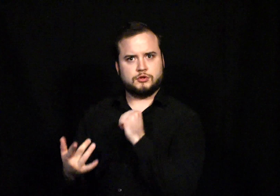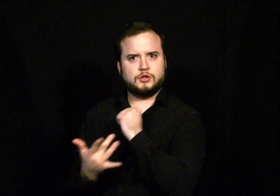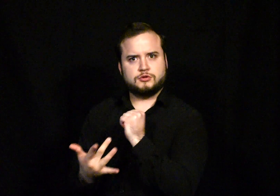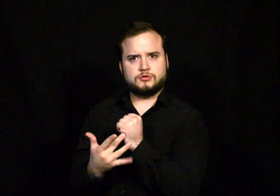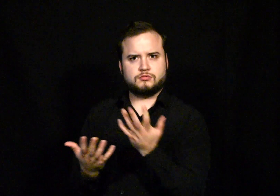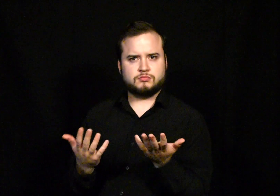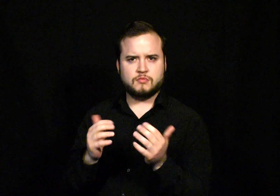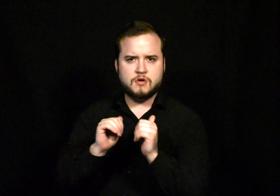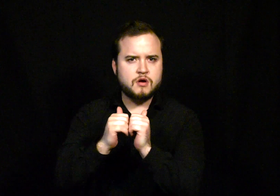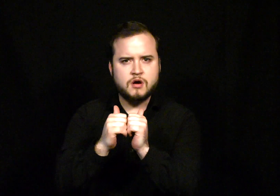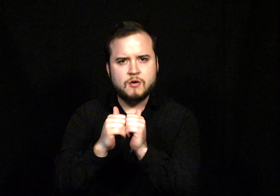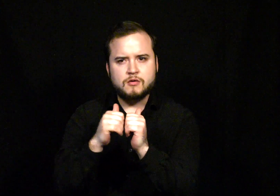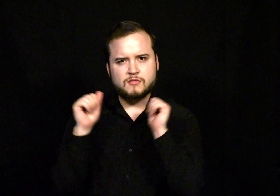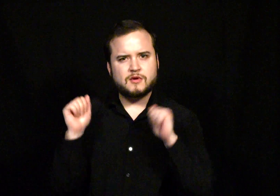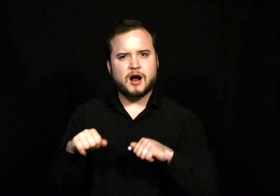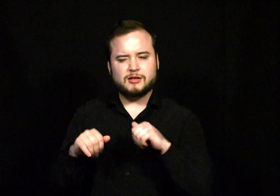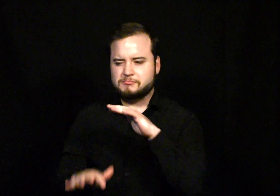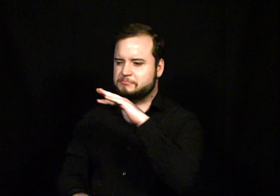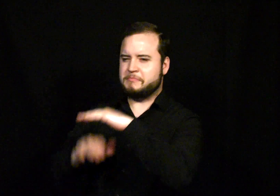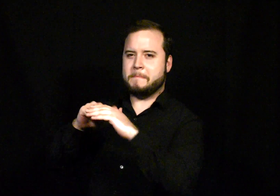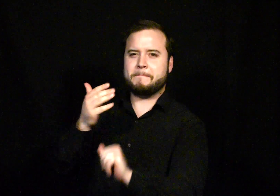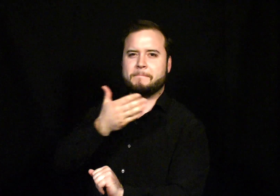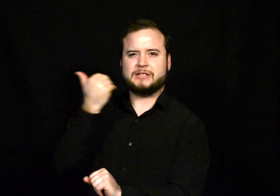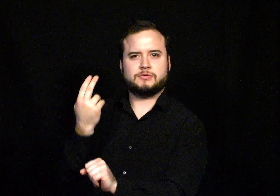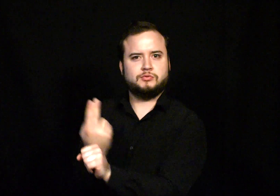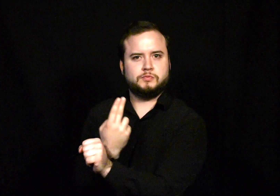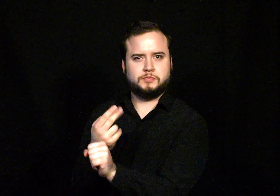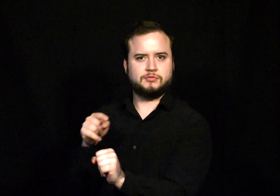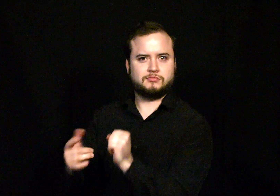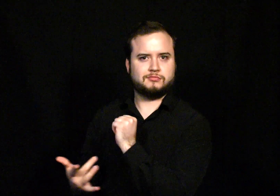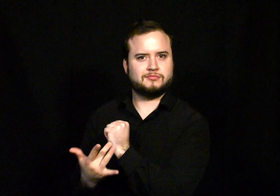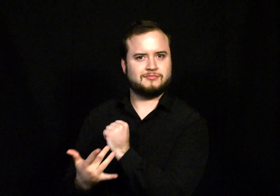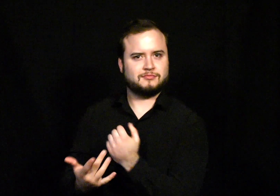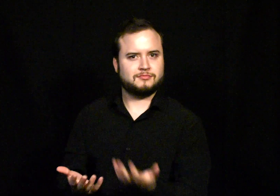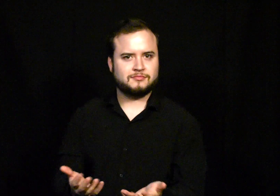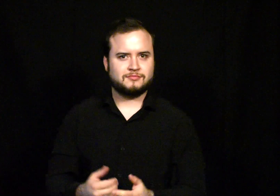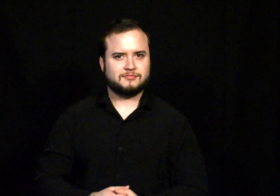how can we best maximize our use of those tools?